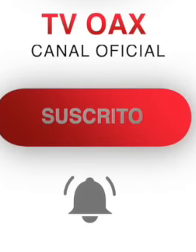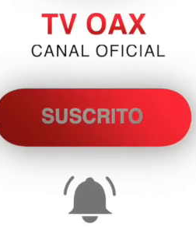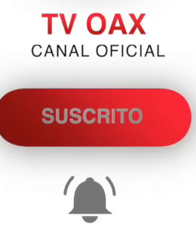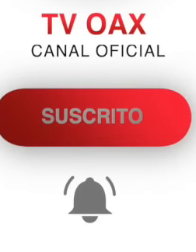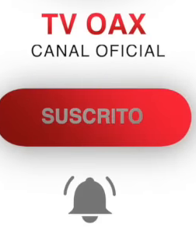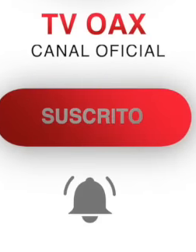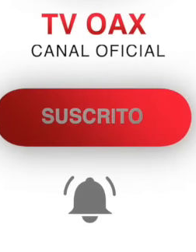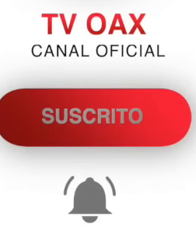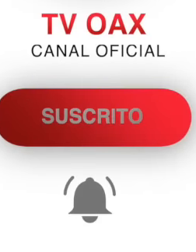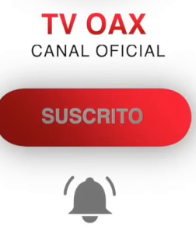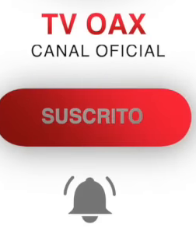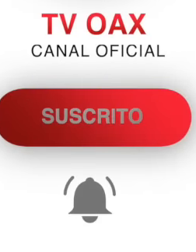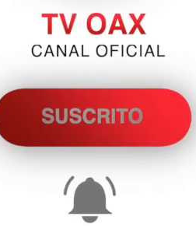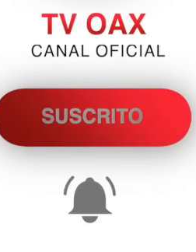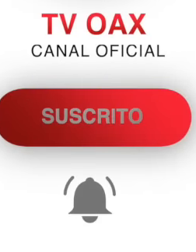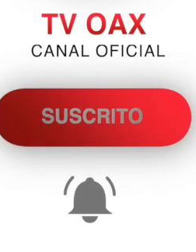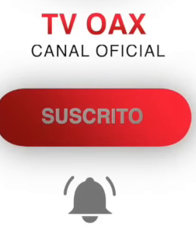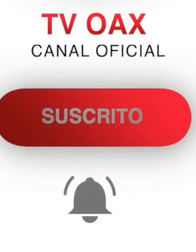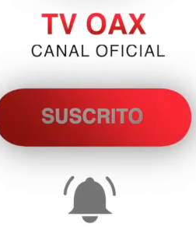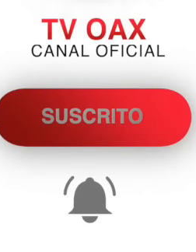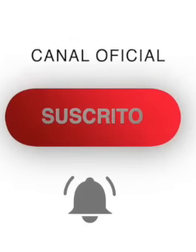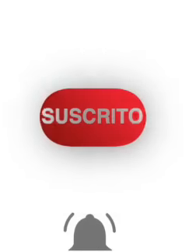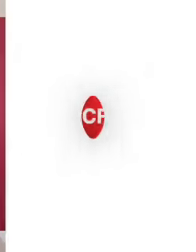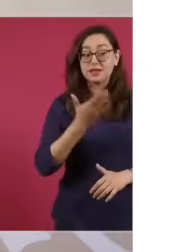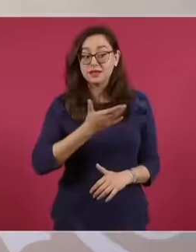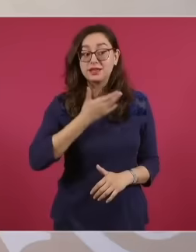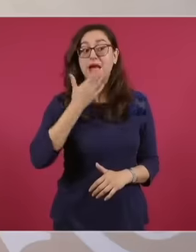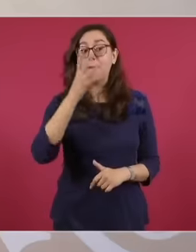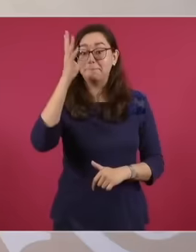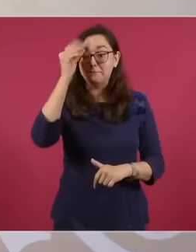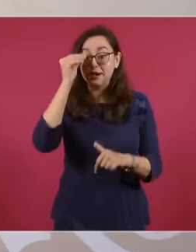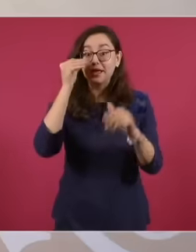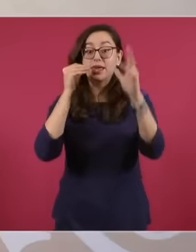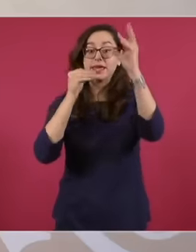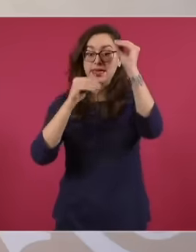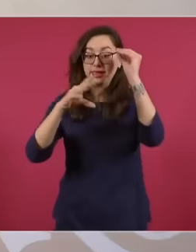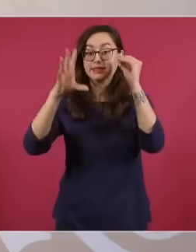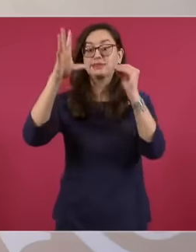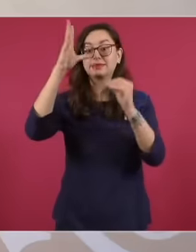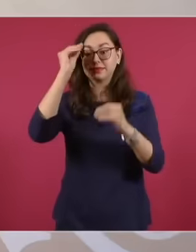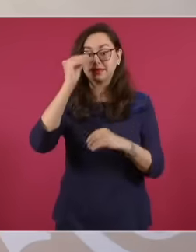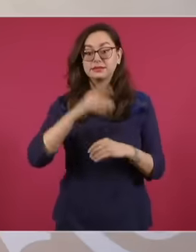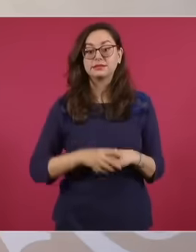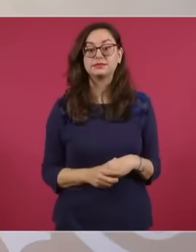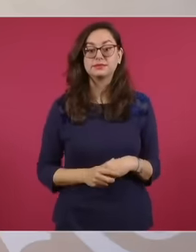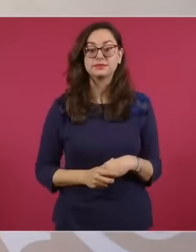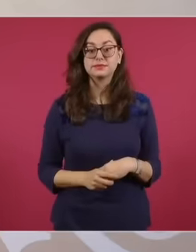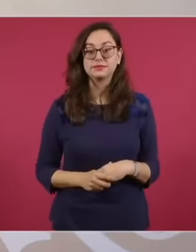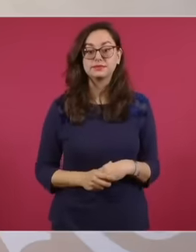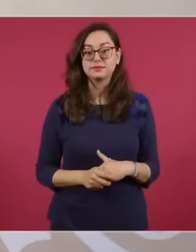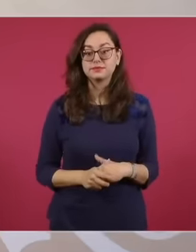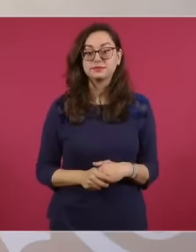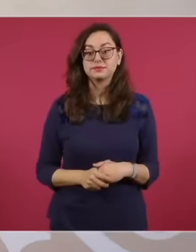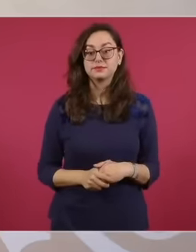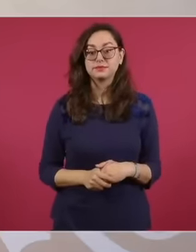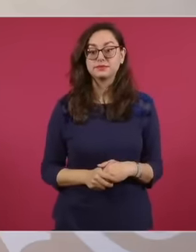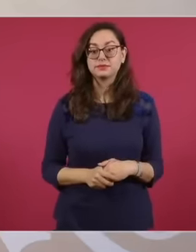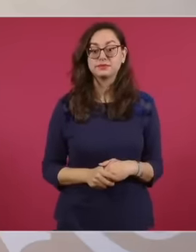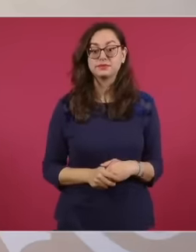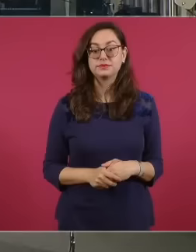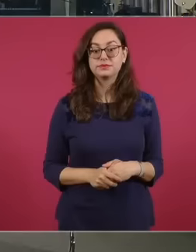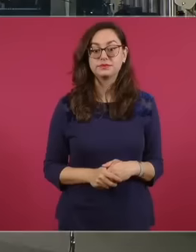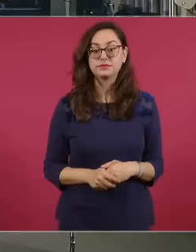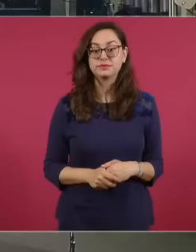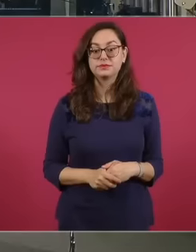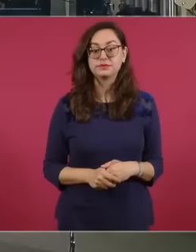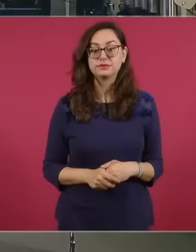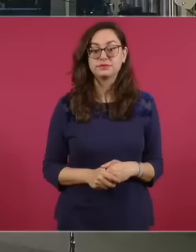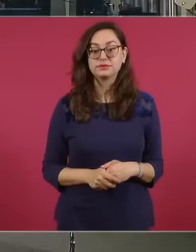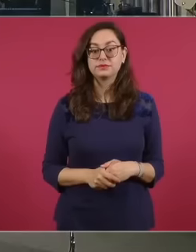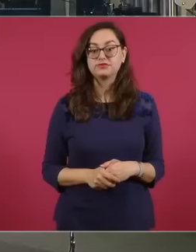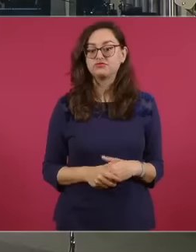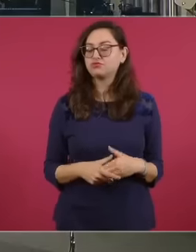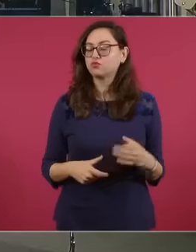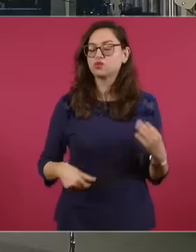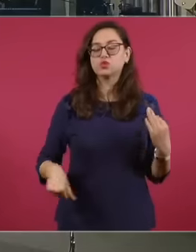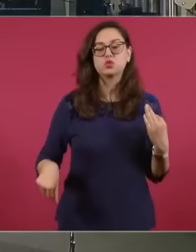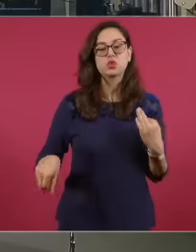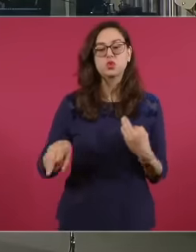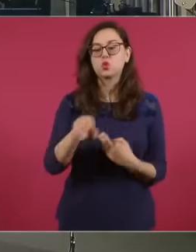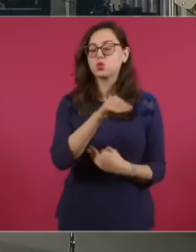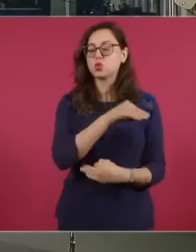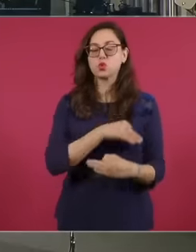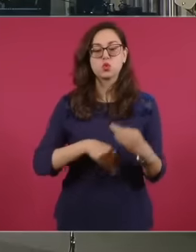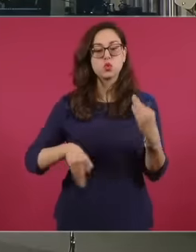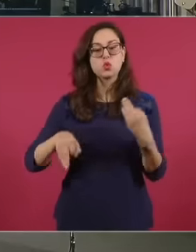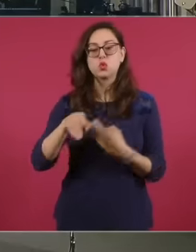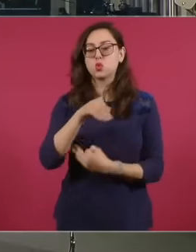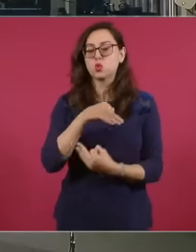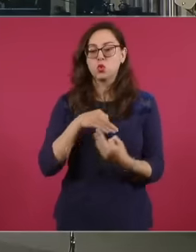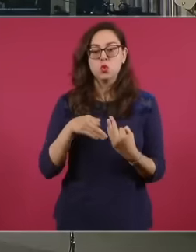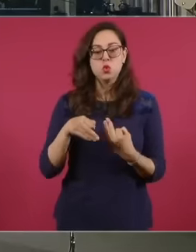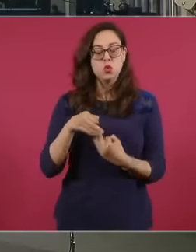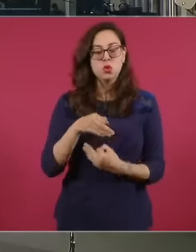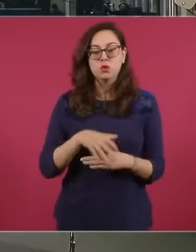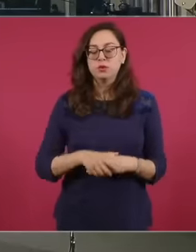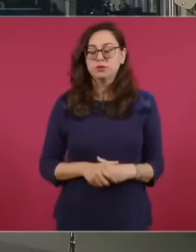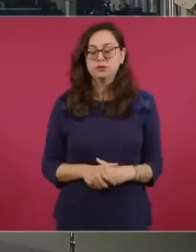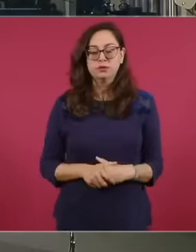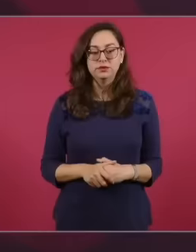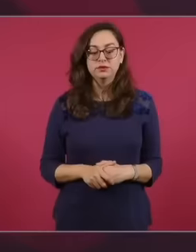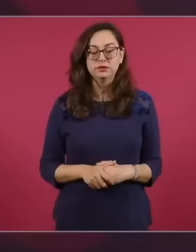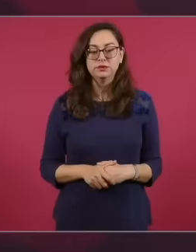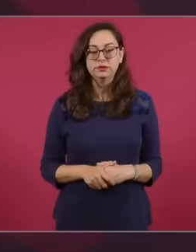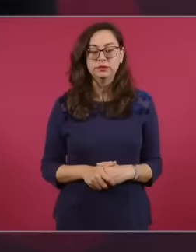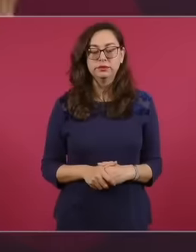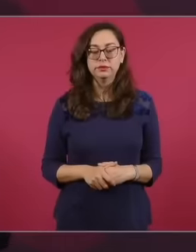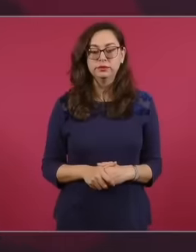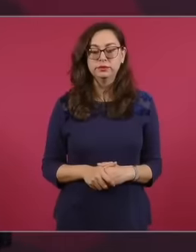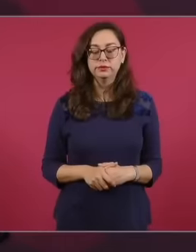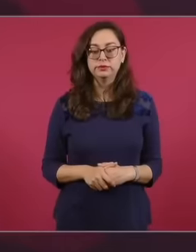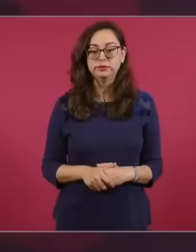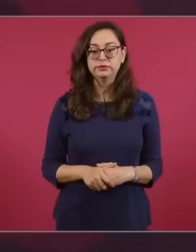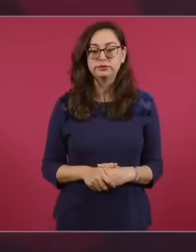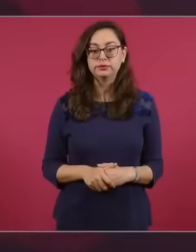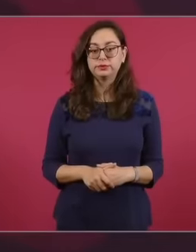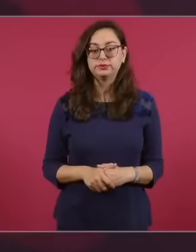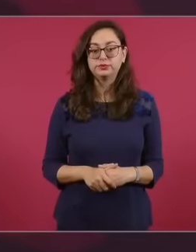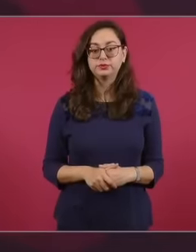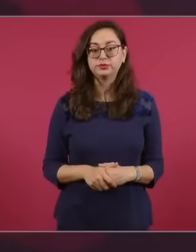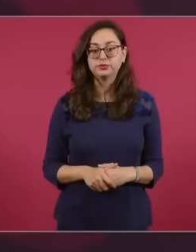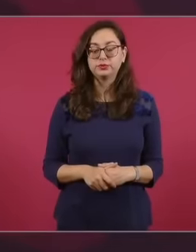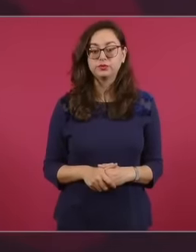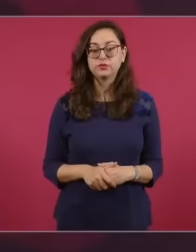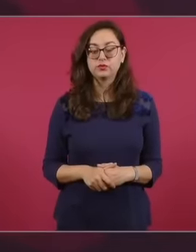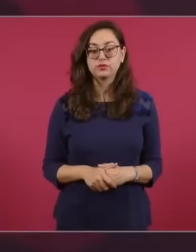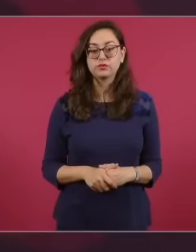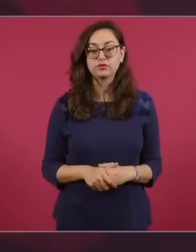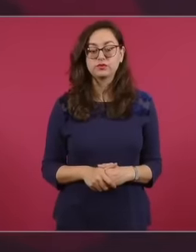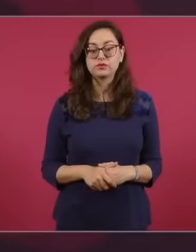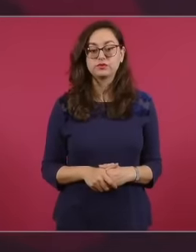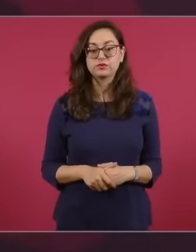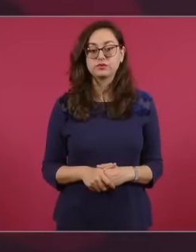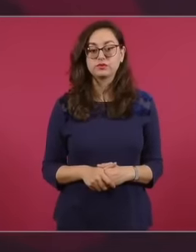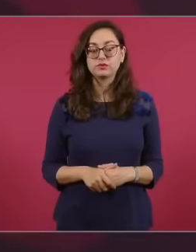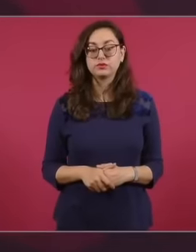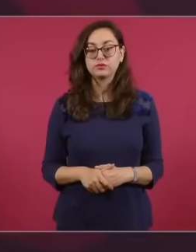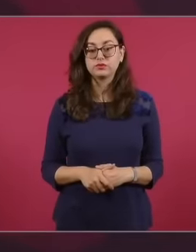used to inequality all this because only the